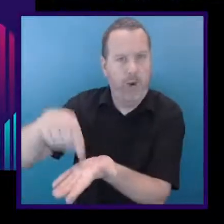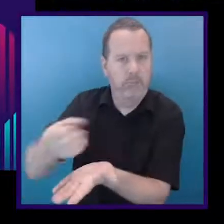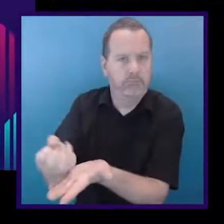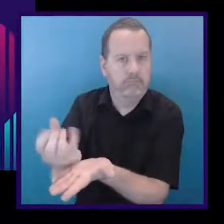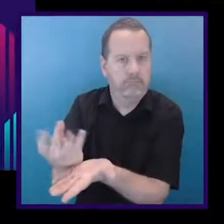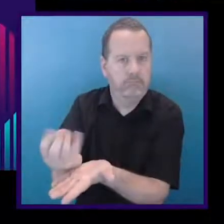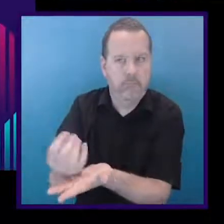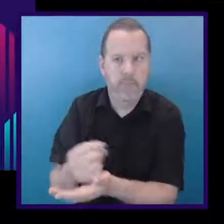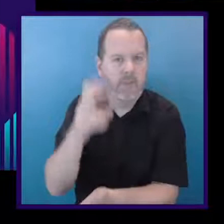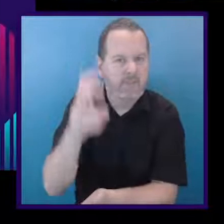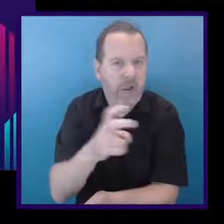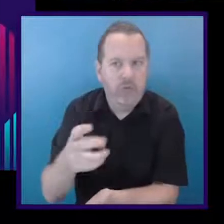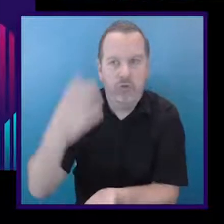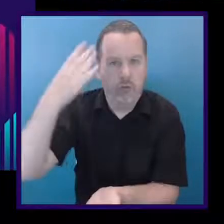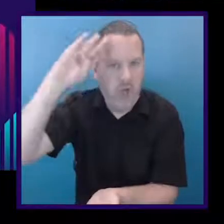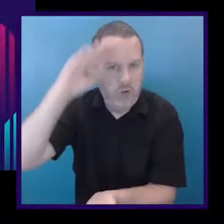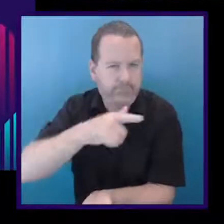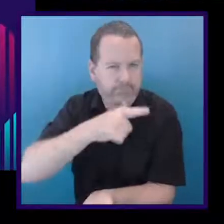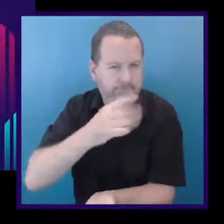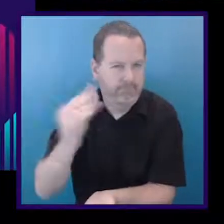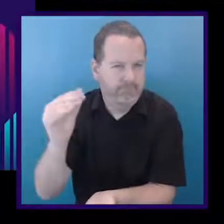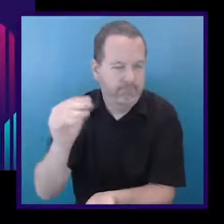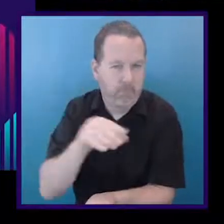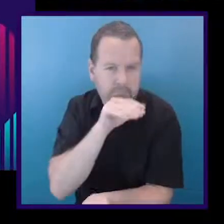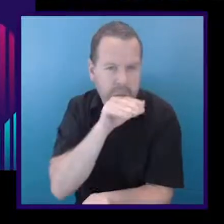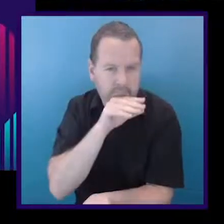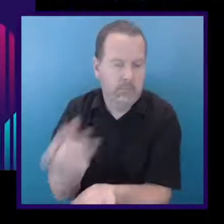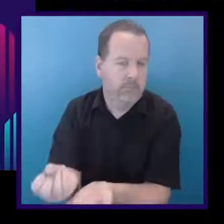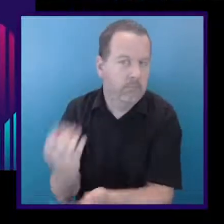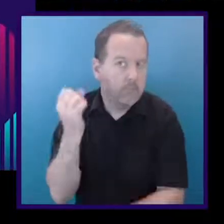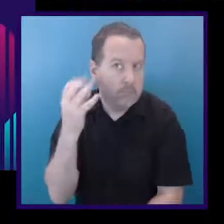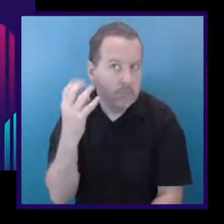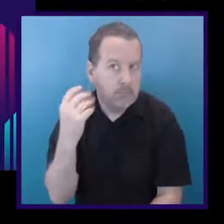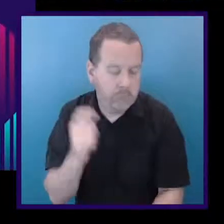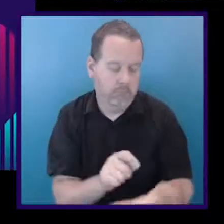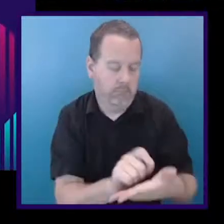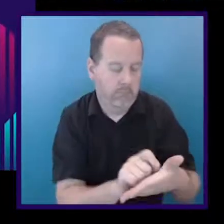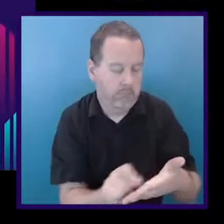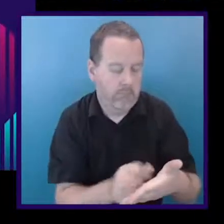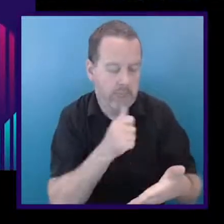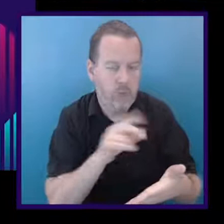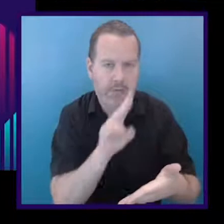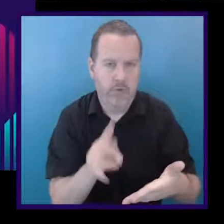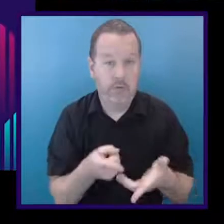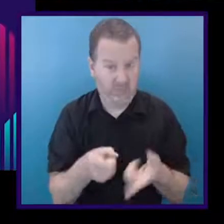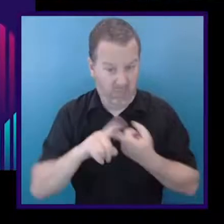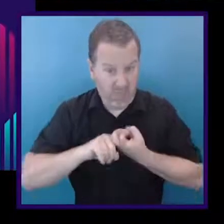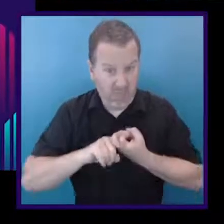is under study, and then answer questions on that. This is probably one of the first times that these young people have ever seen a CD, they